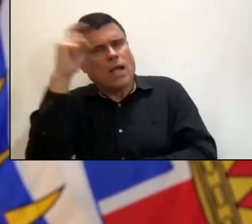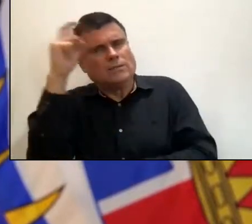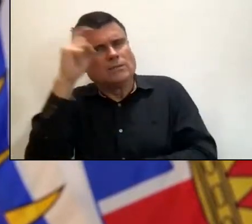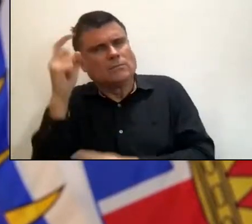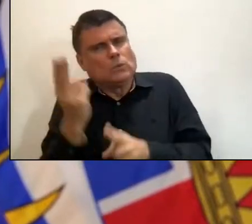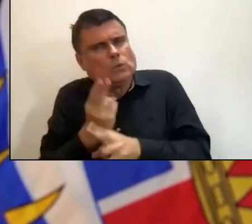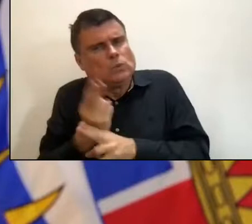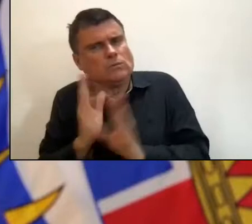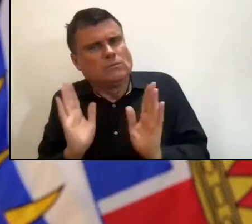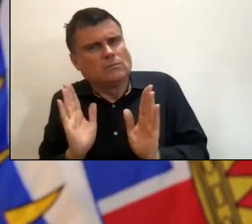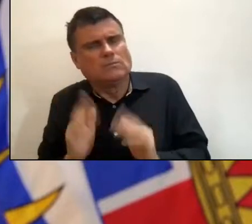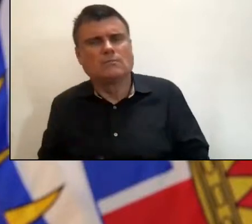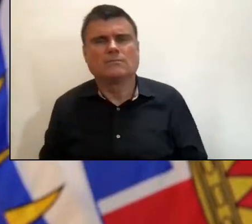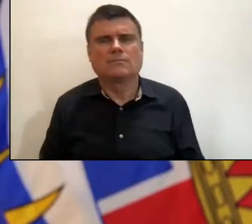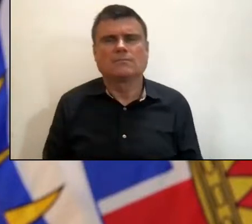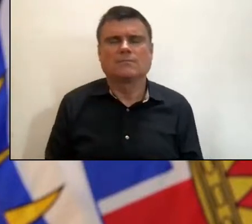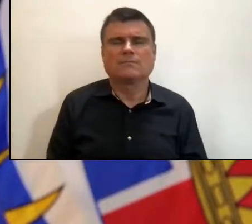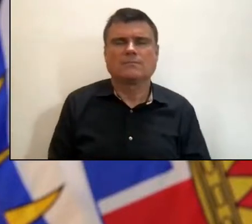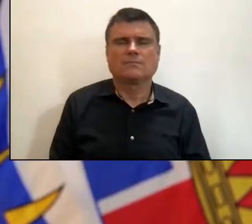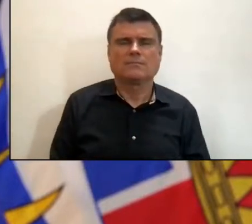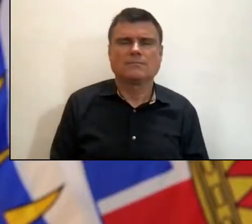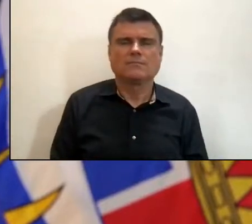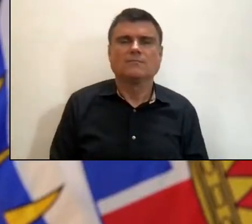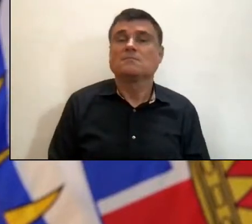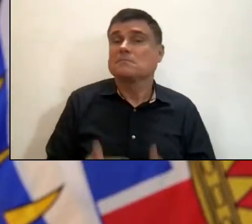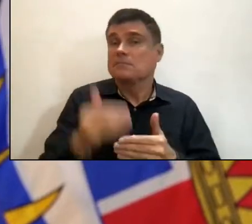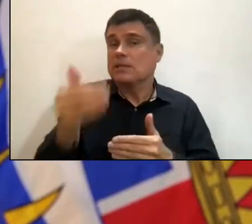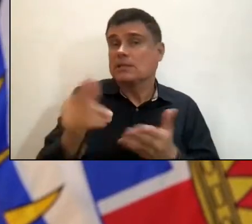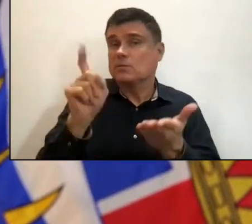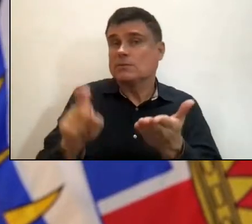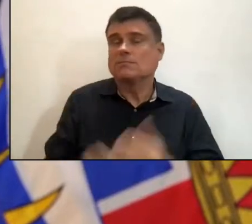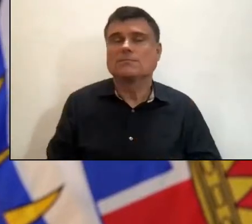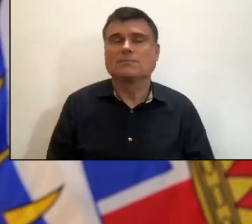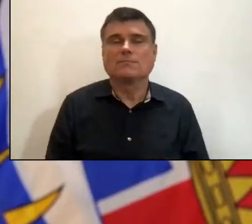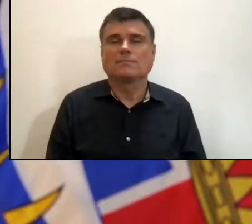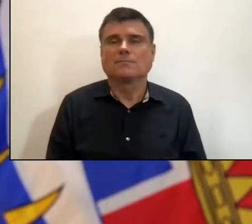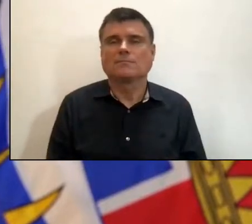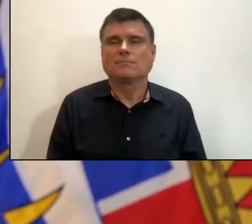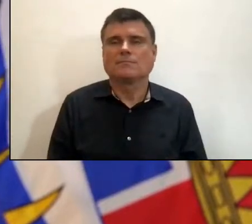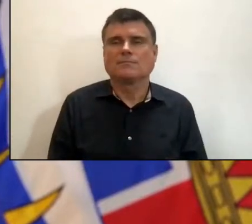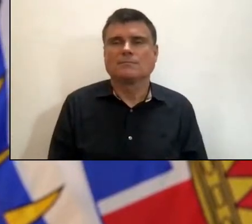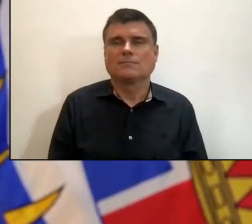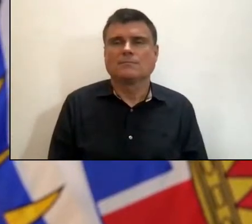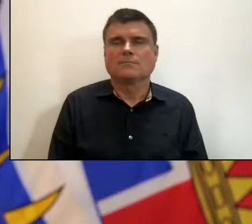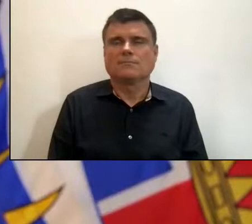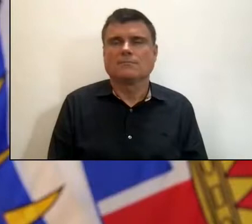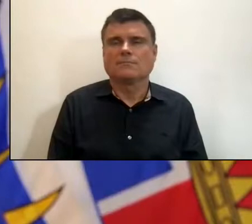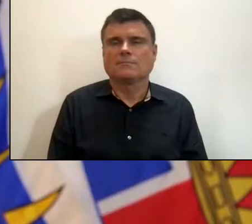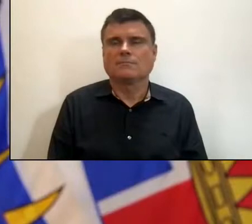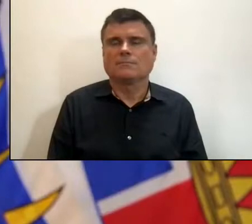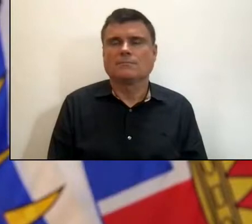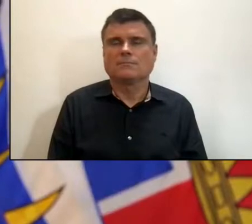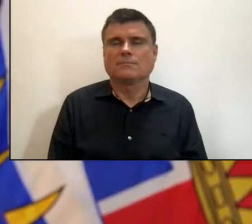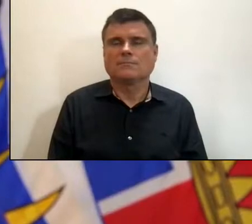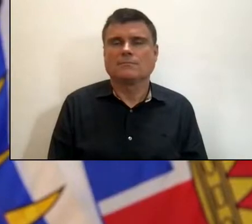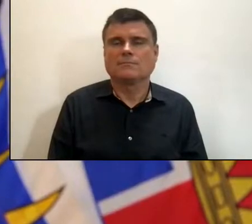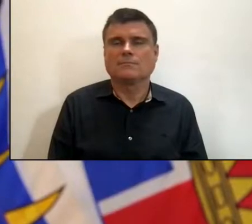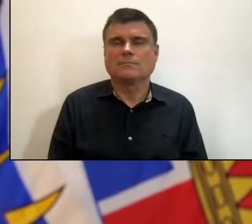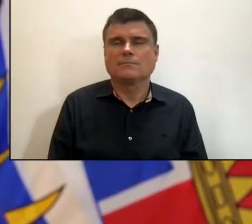Next question is from the Vancouver Sun. Thank you. I'm wondering why with the